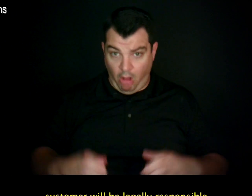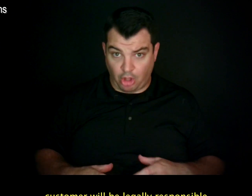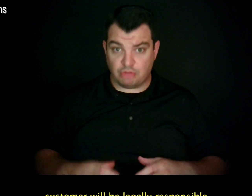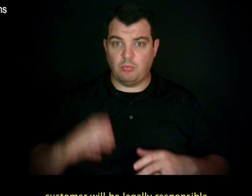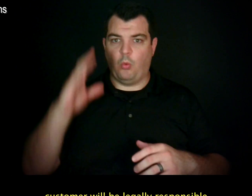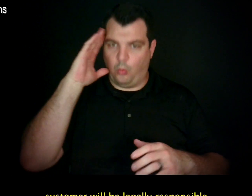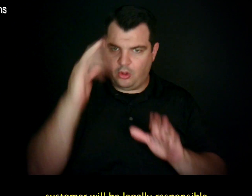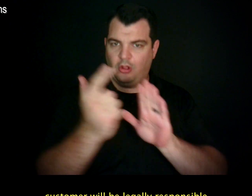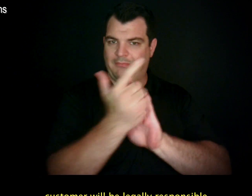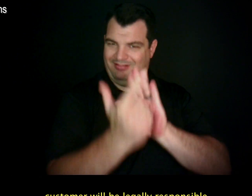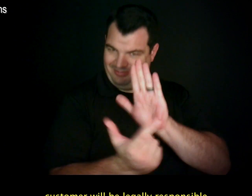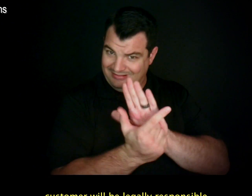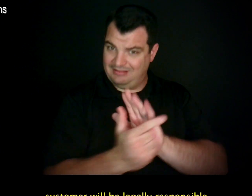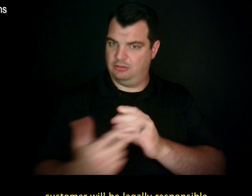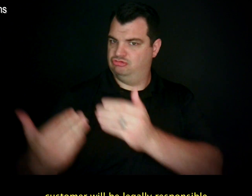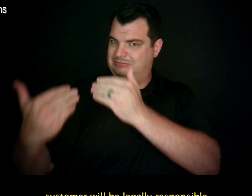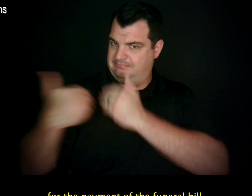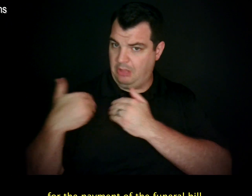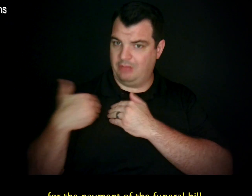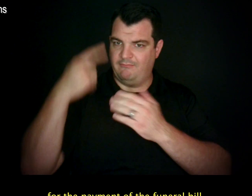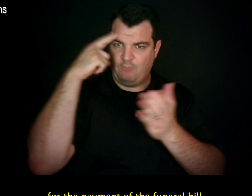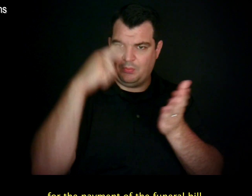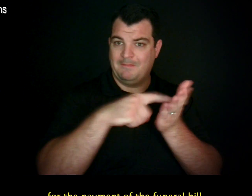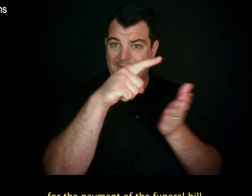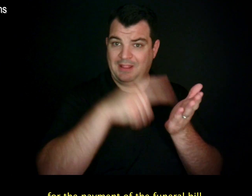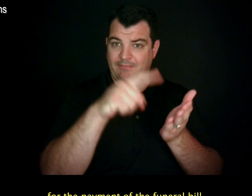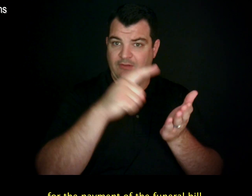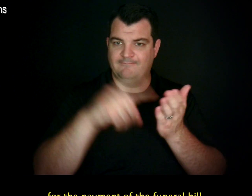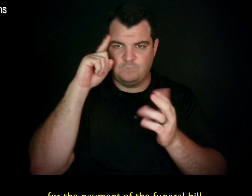customer will be legally responsible for the payment of the funeral bill.